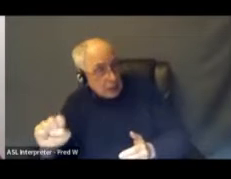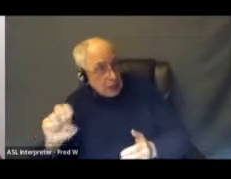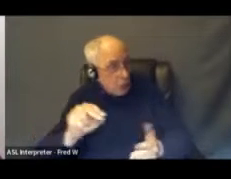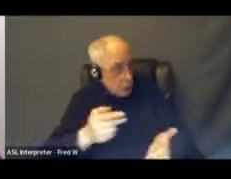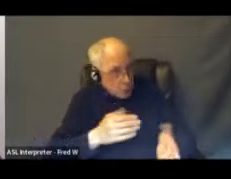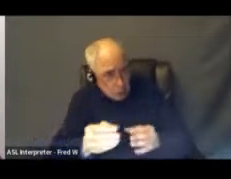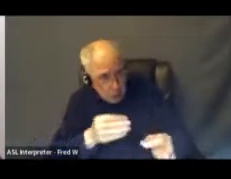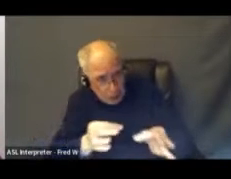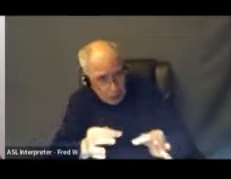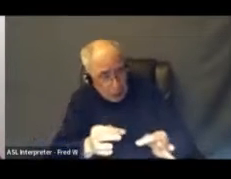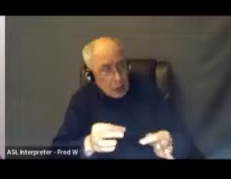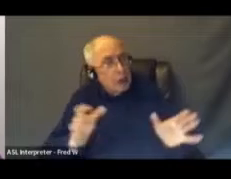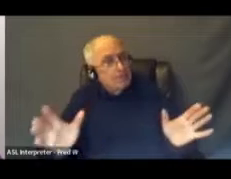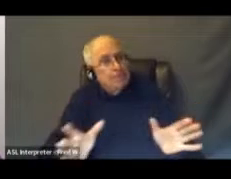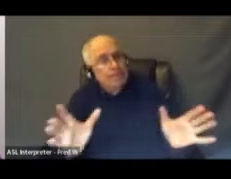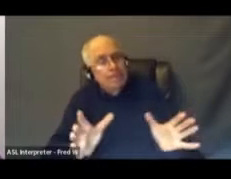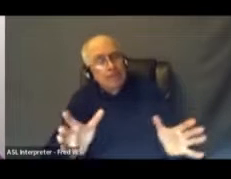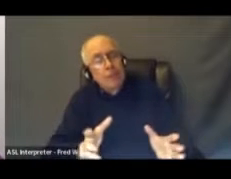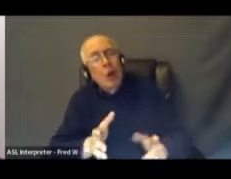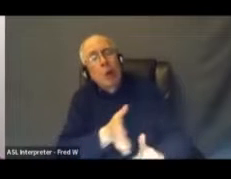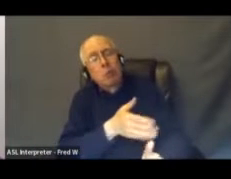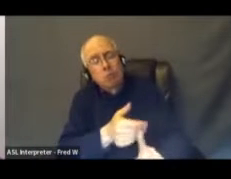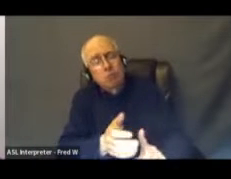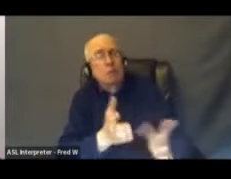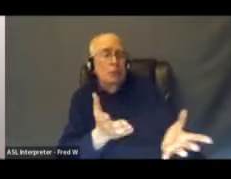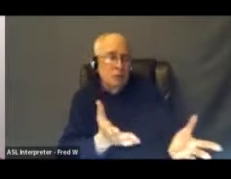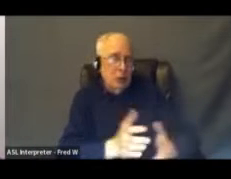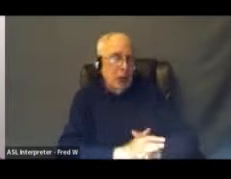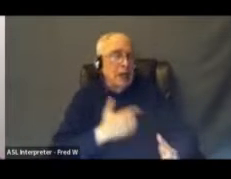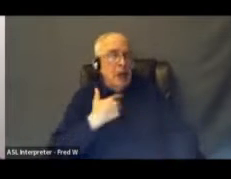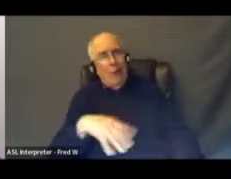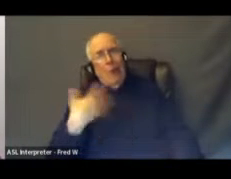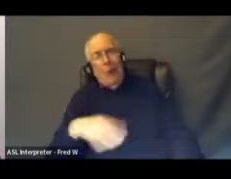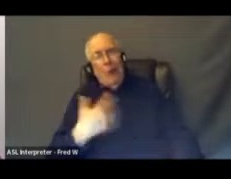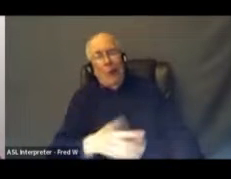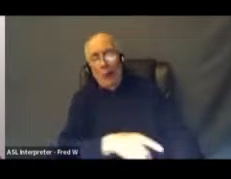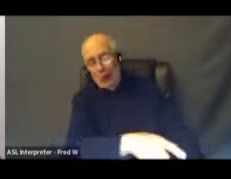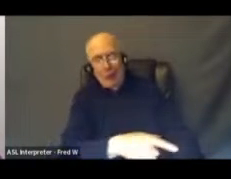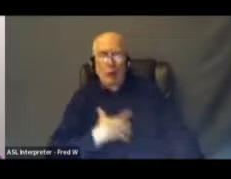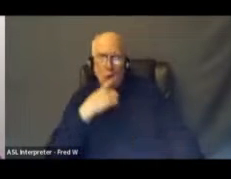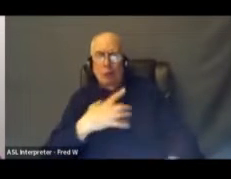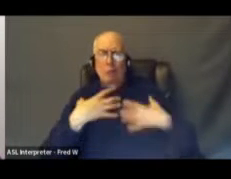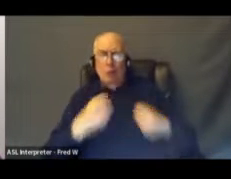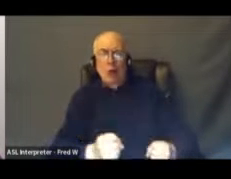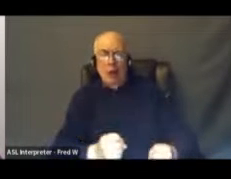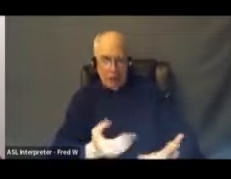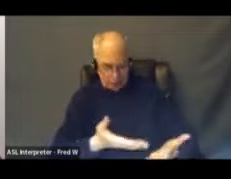well throughout the process, you know, say I often say things like, wow, it takes a lot of courage to answer these questions. Thank you for being